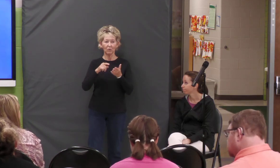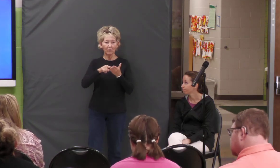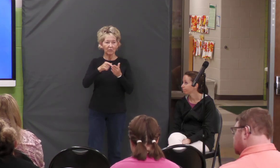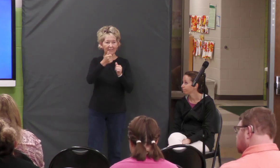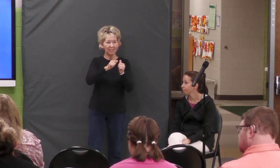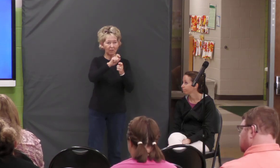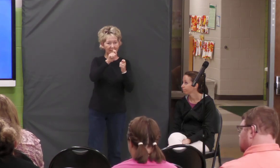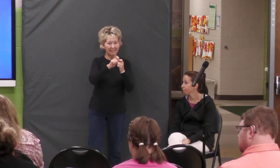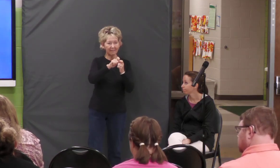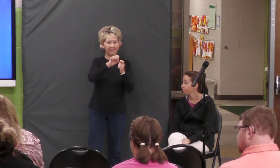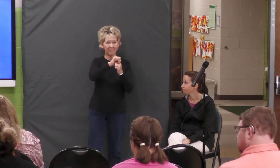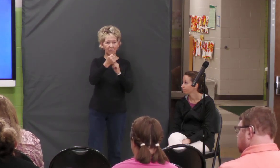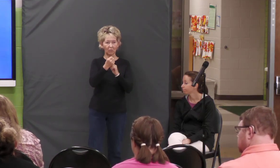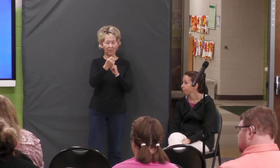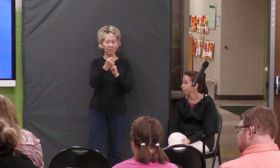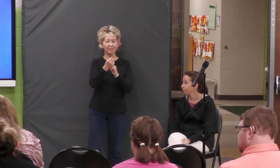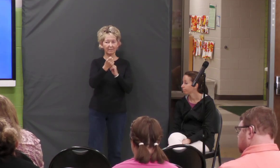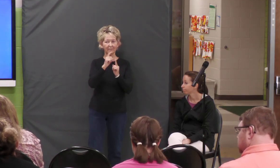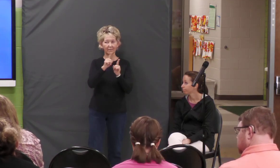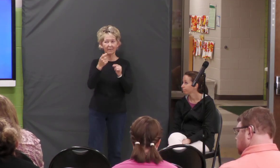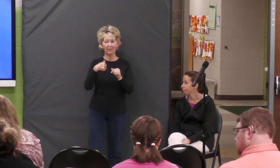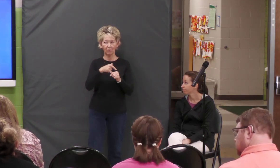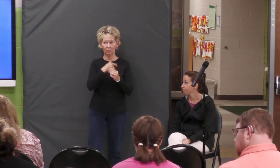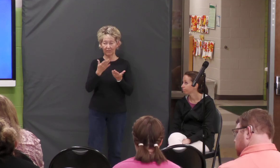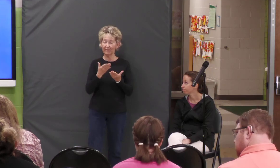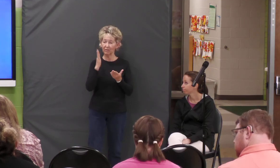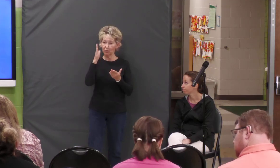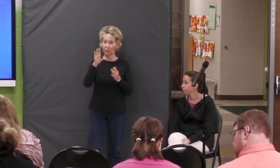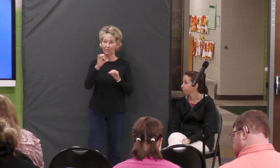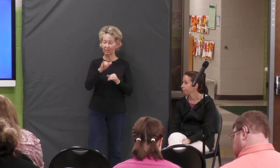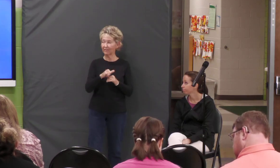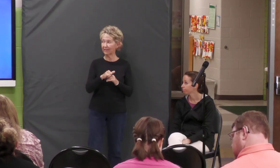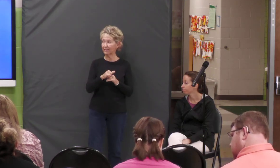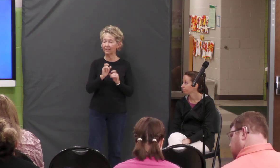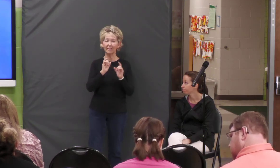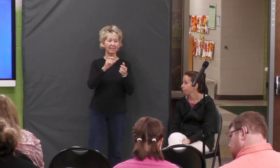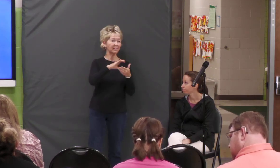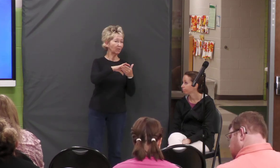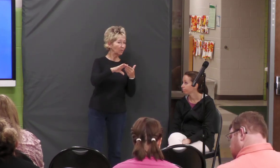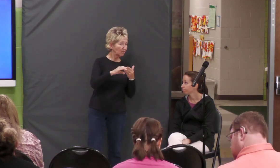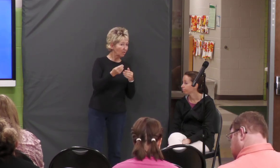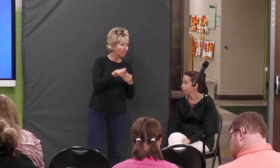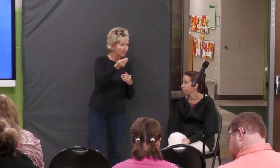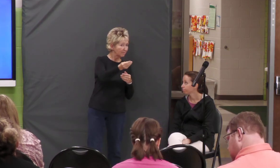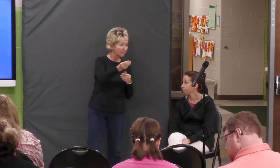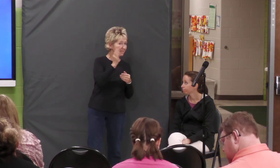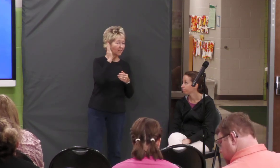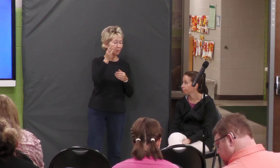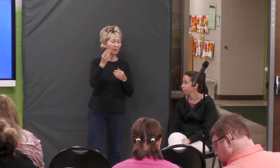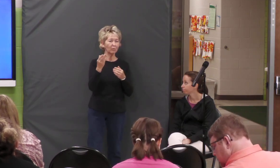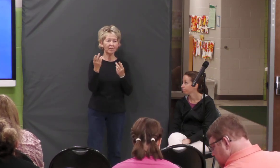do that and and umm I get a card to you in just a few minutes and we will work through that